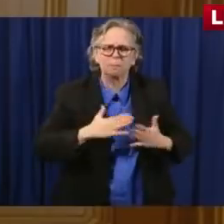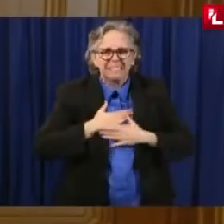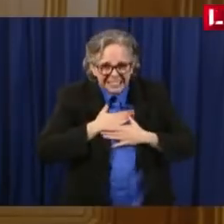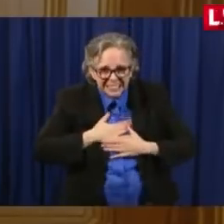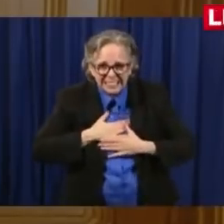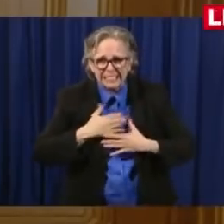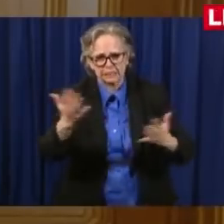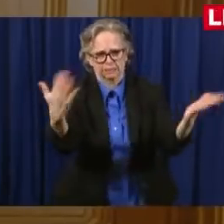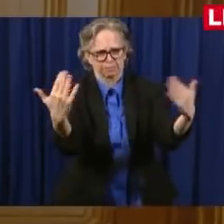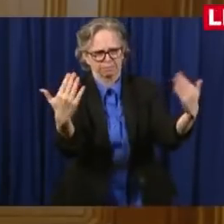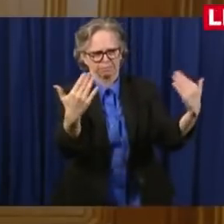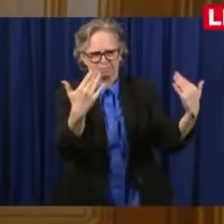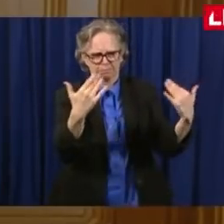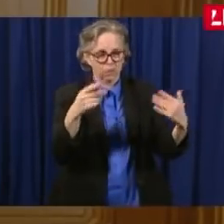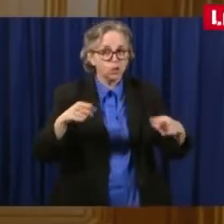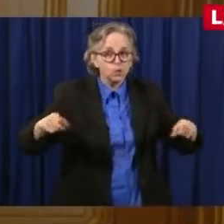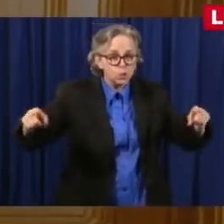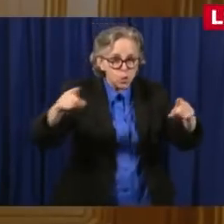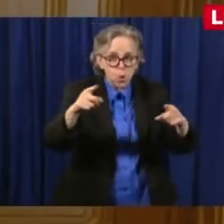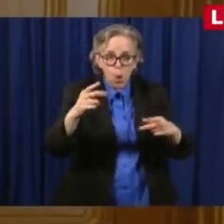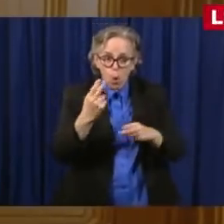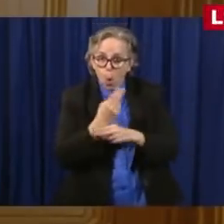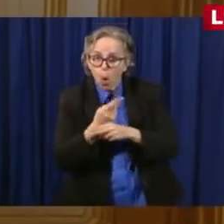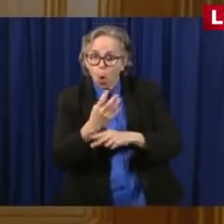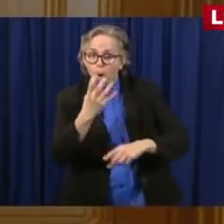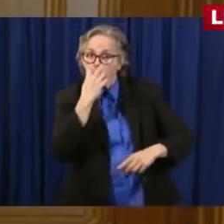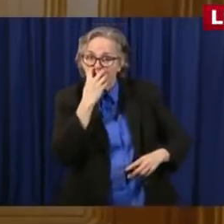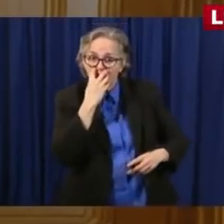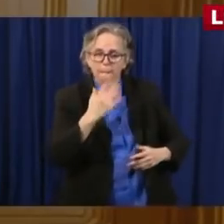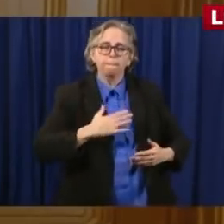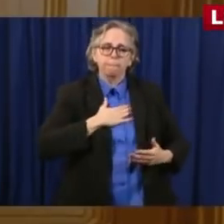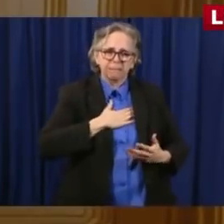AND BATTELLE WILL WASH THEM.